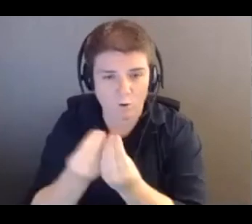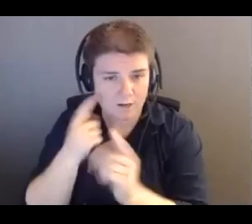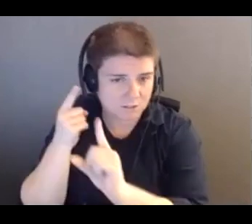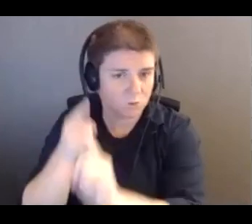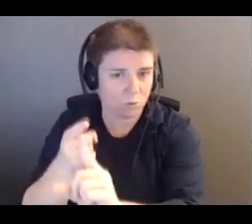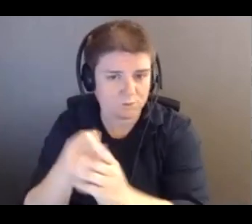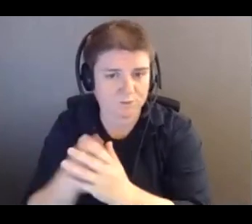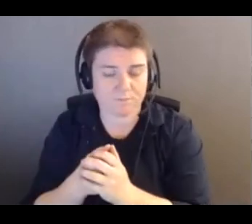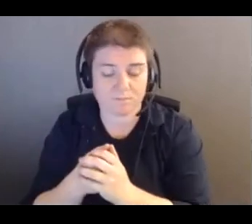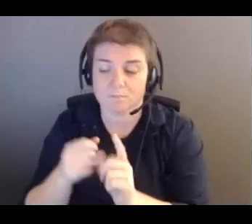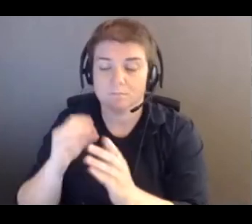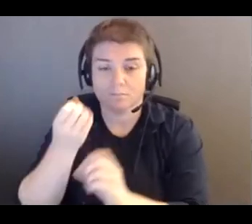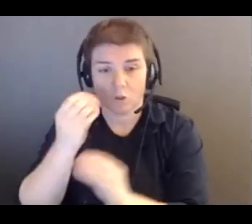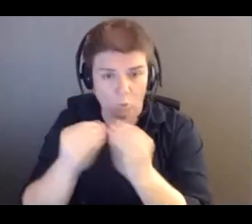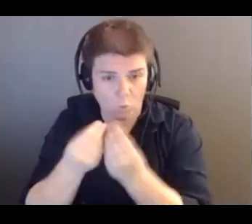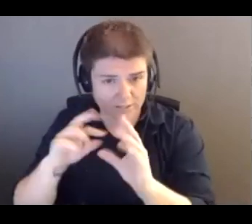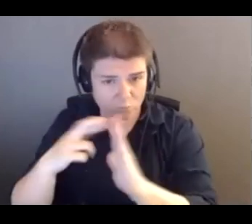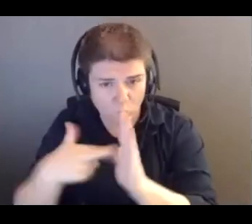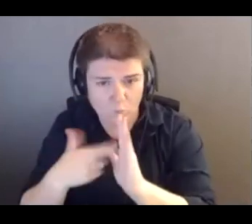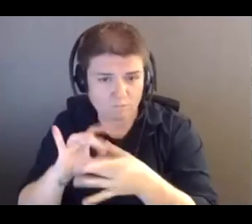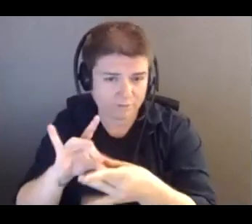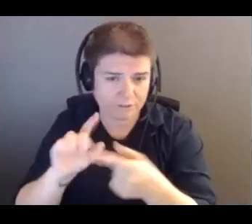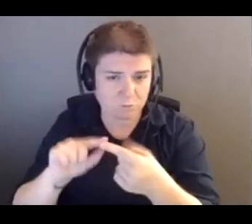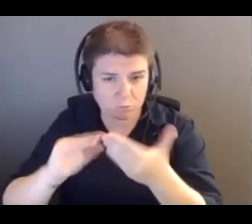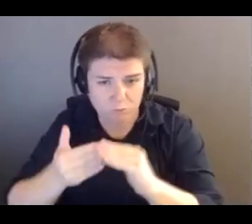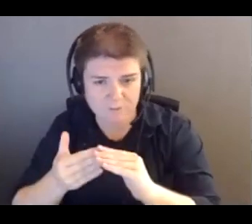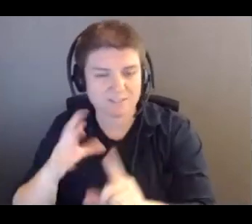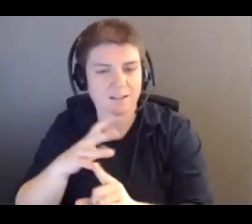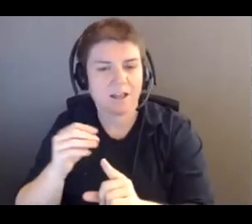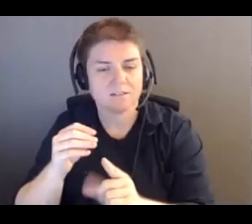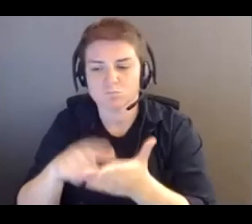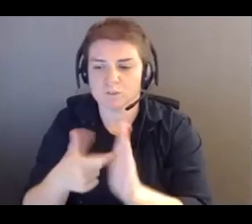role and relationship to communities and what is required to undertake the proposed project.